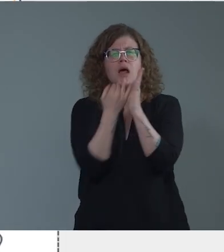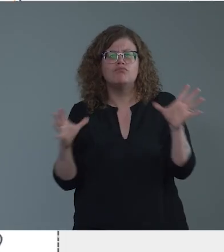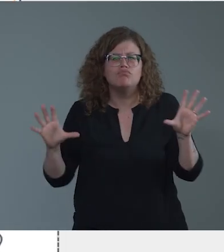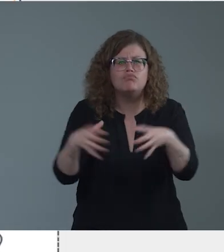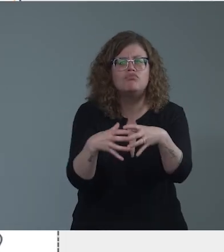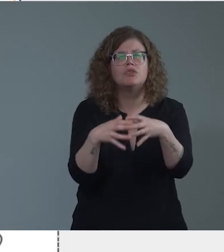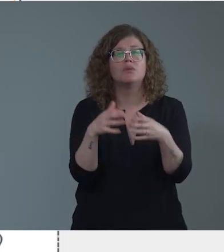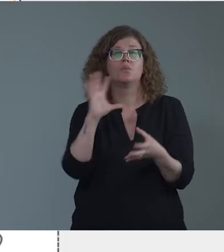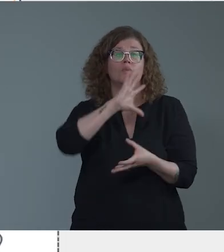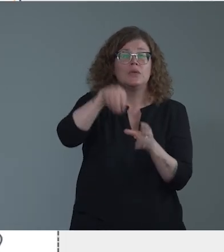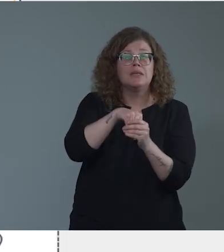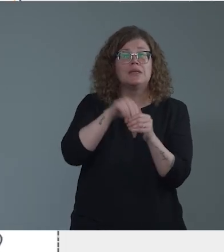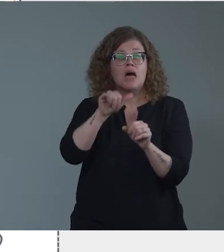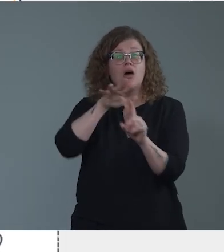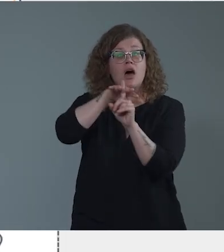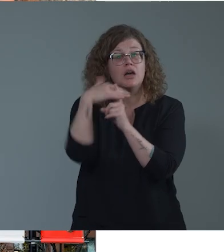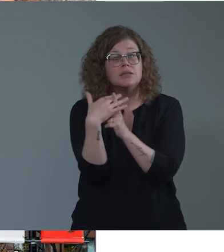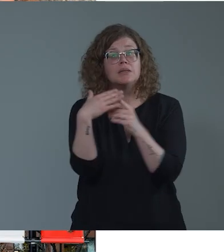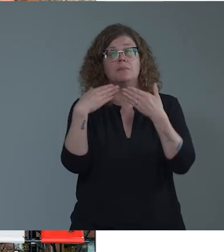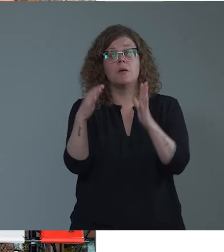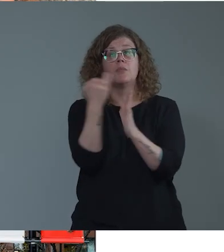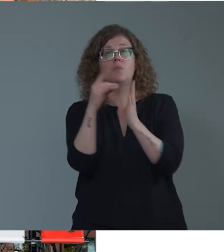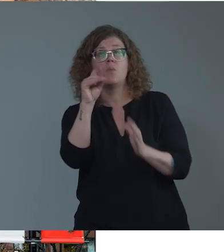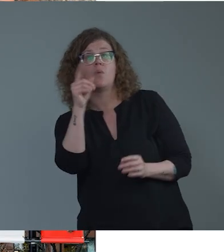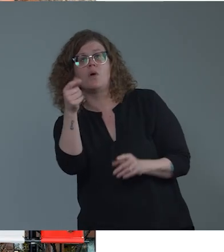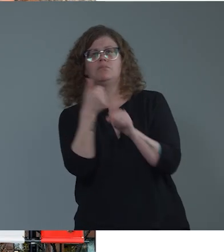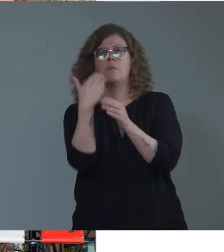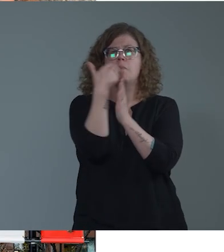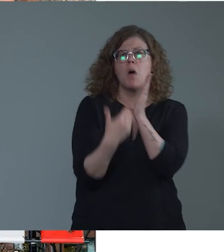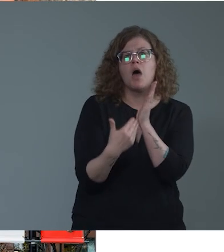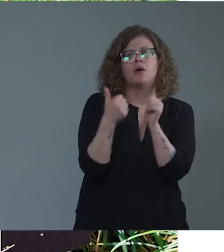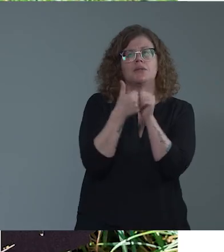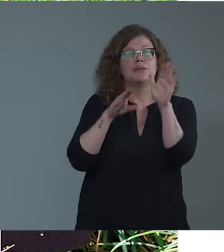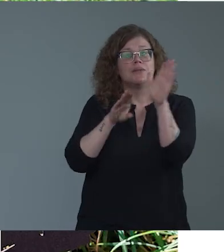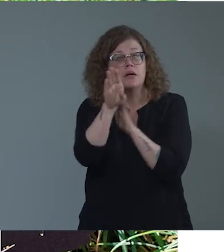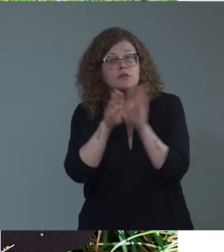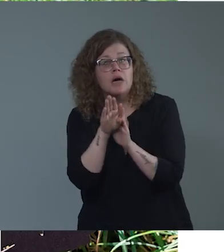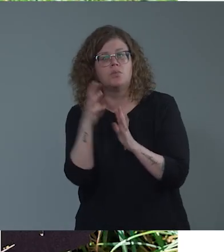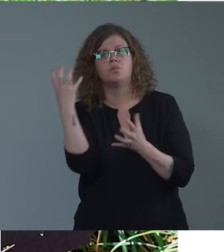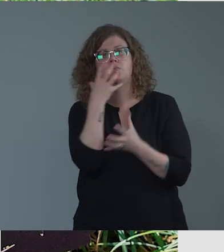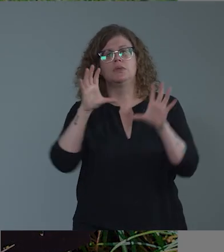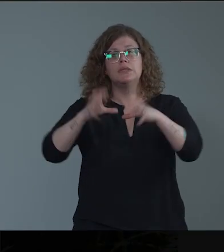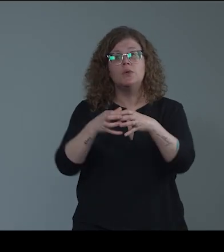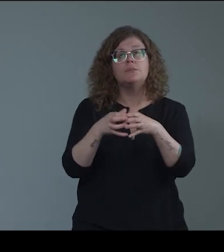art collection as a whole, which includes direct acquisitions to the collection as well as the Indigenous Public Art program.